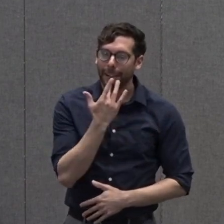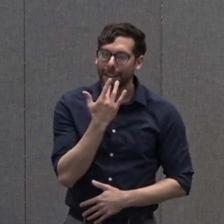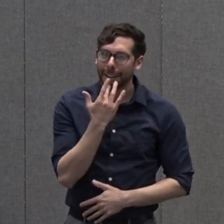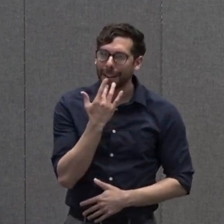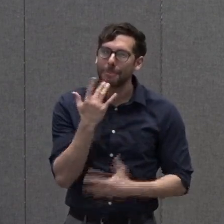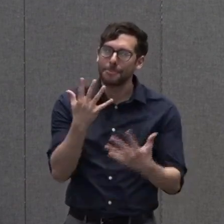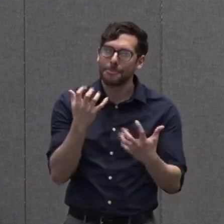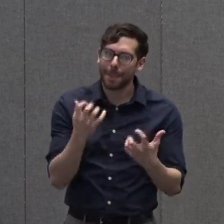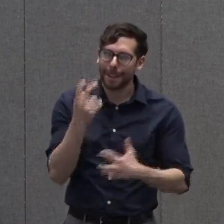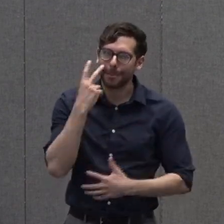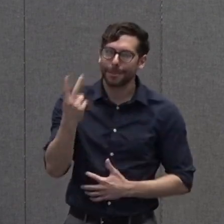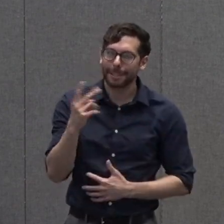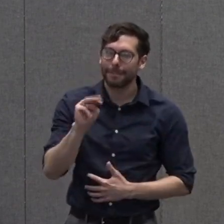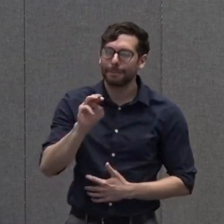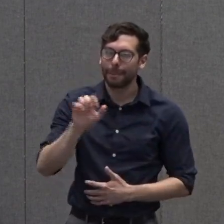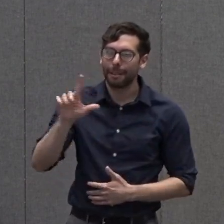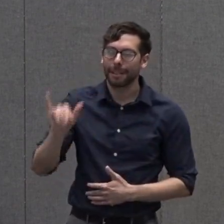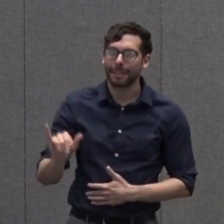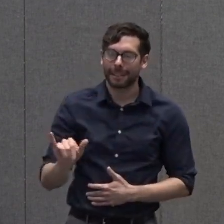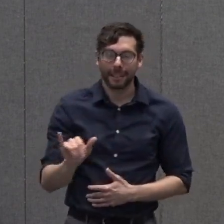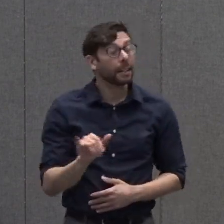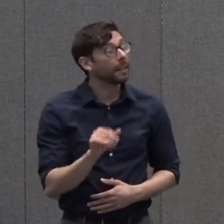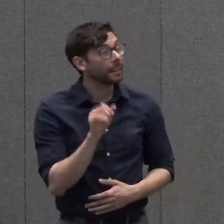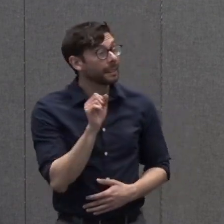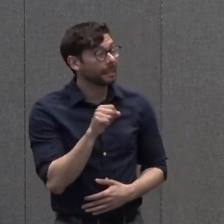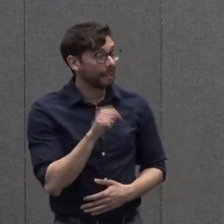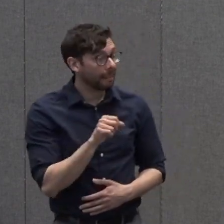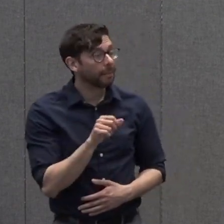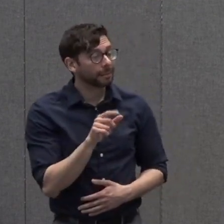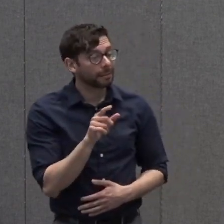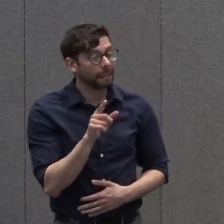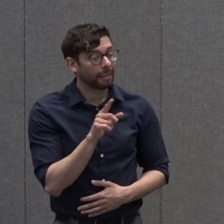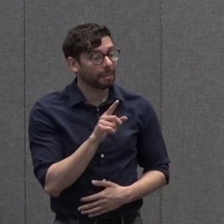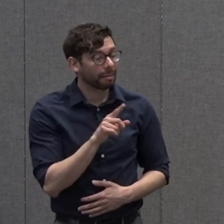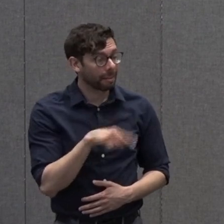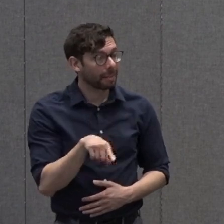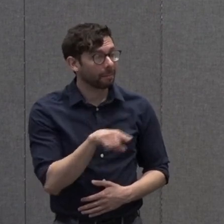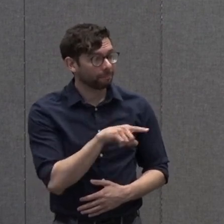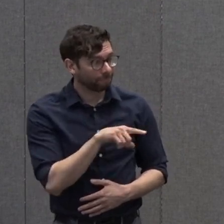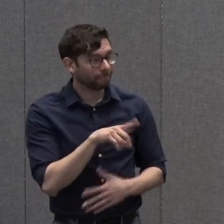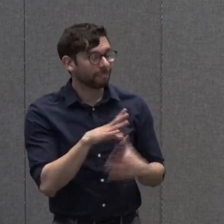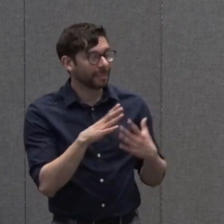I'm sure, and they, like you said, they are venomous, they do bite. And she's got a pretty large jaw,